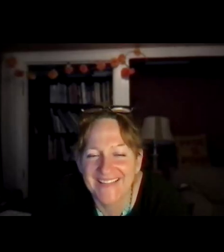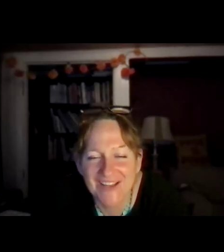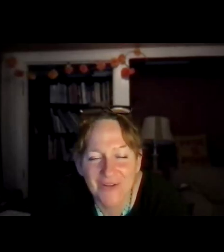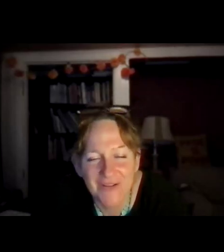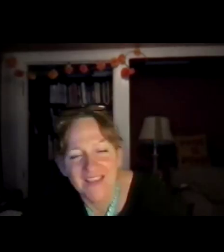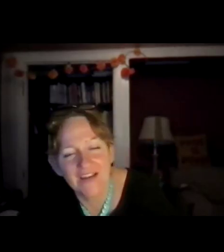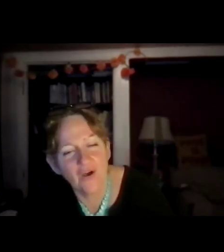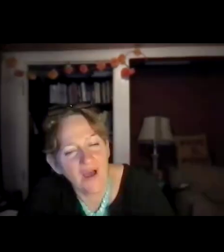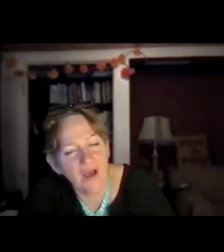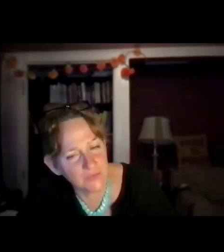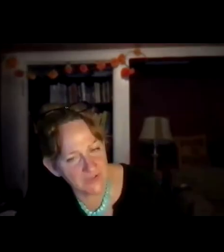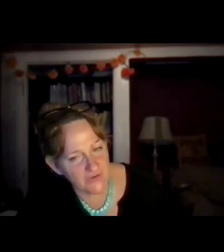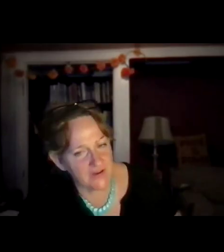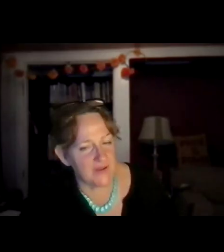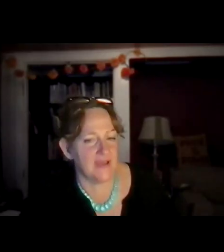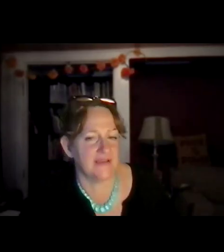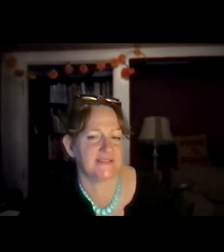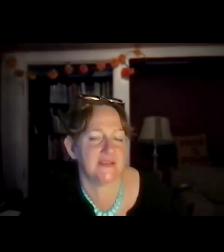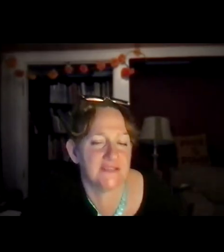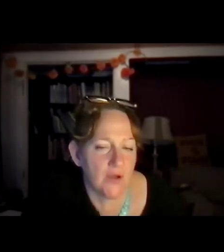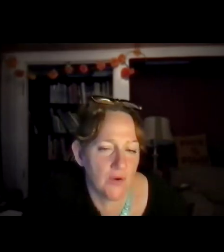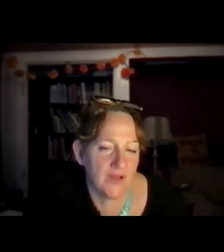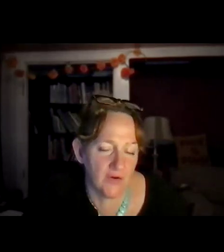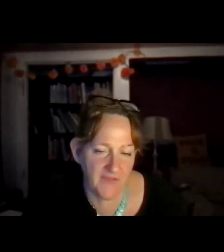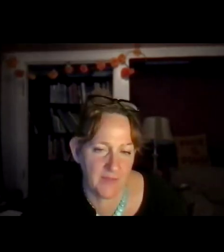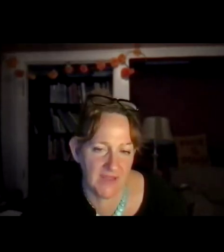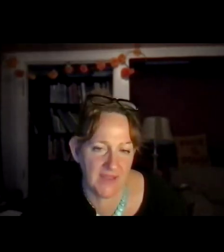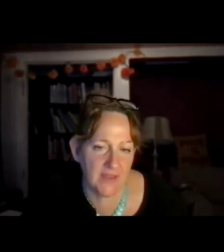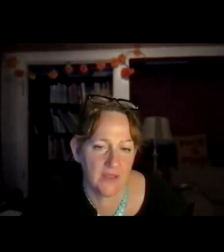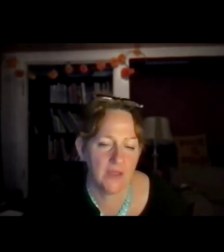Meriah: So, you know I was wondering, because so in your family